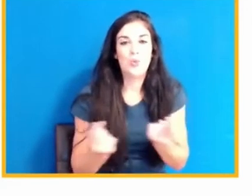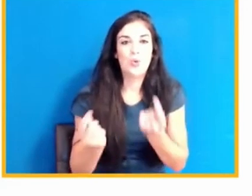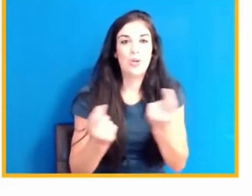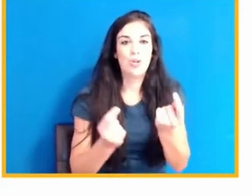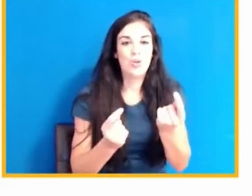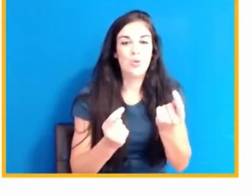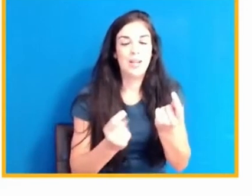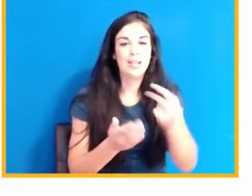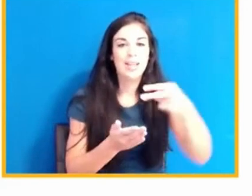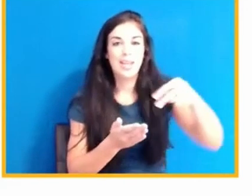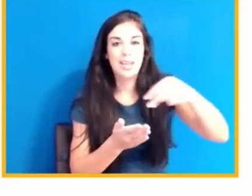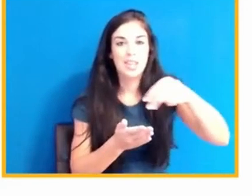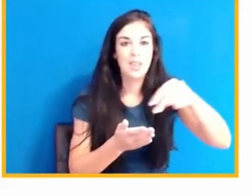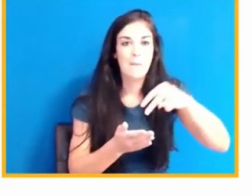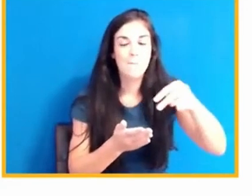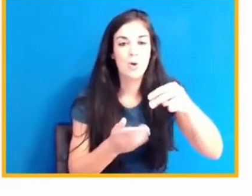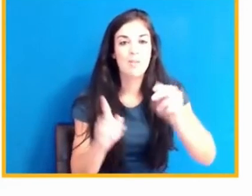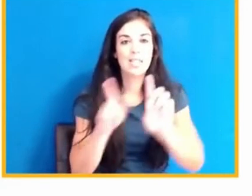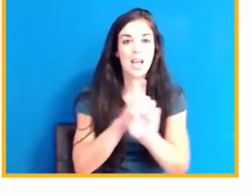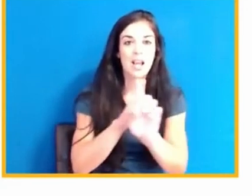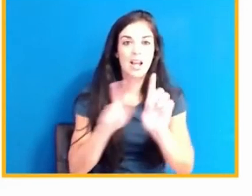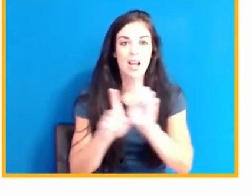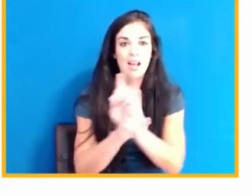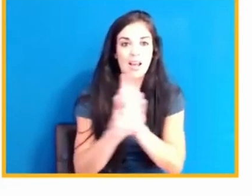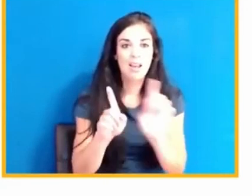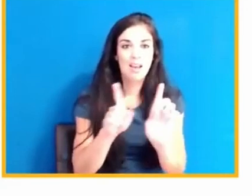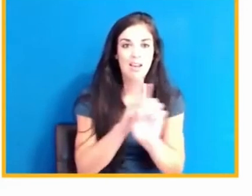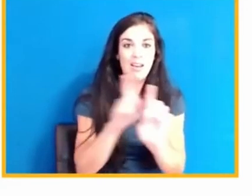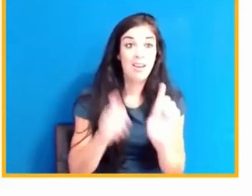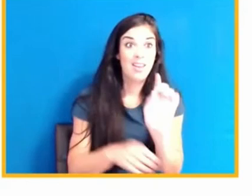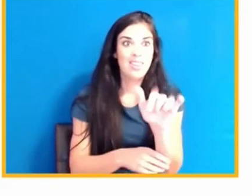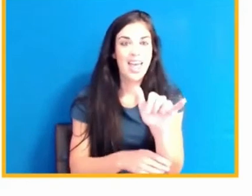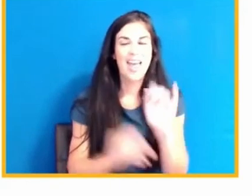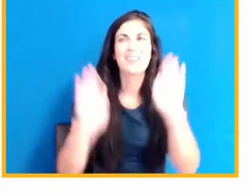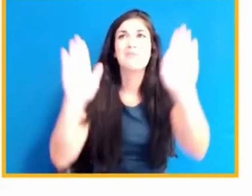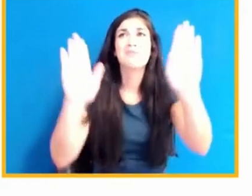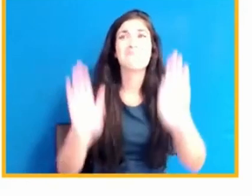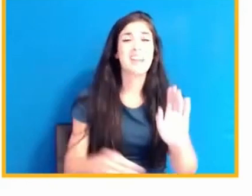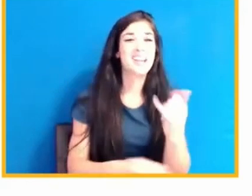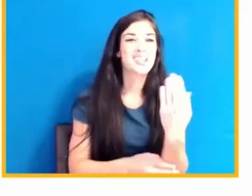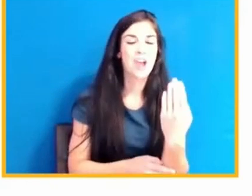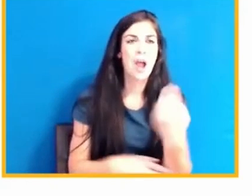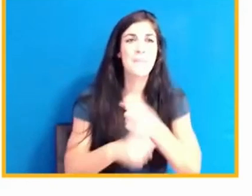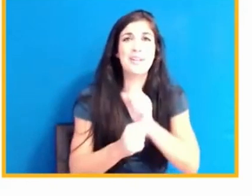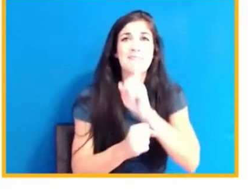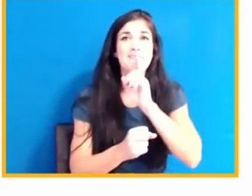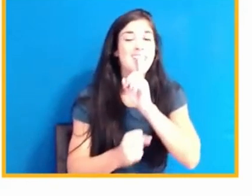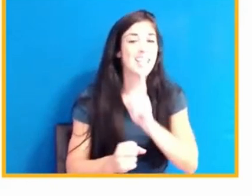moves like when you're right behind behind each other, you guys were doing great jobs, kind of just like making sure that you guys